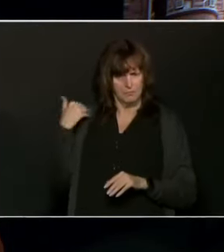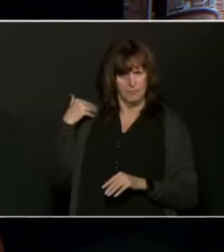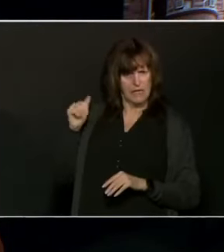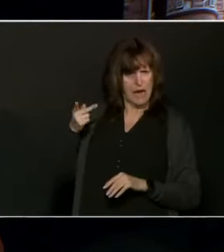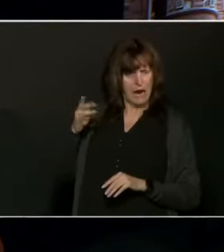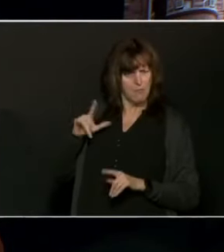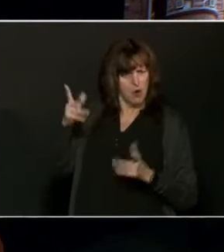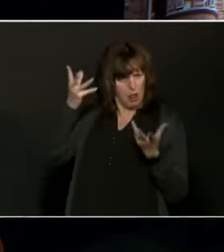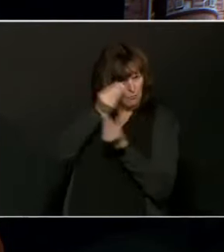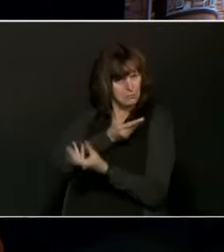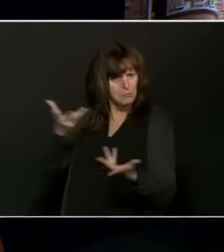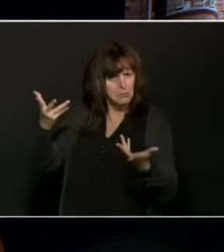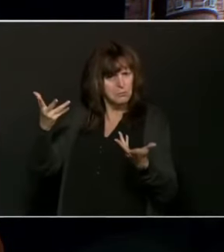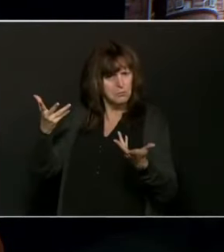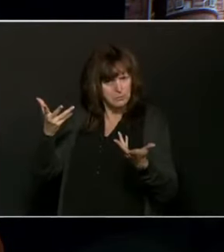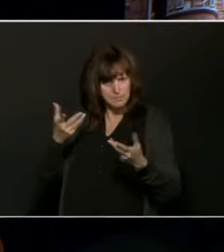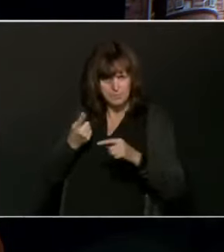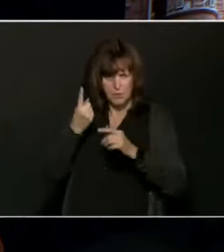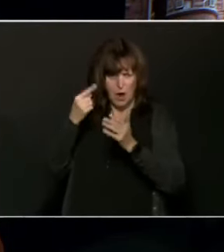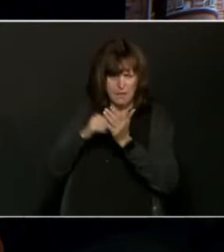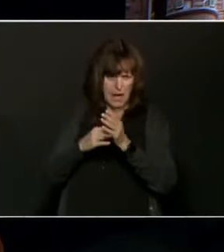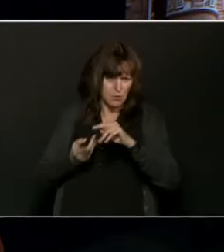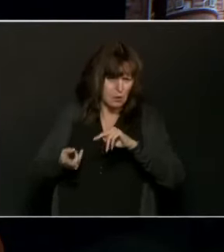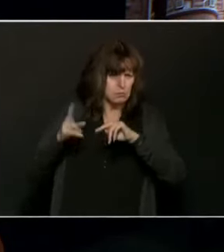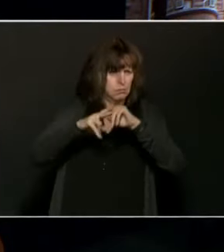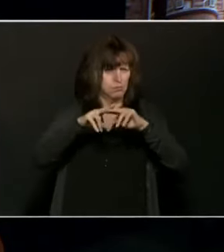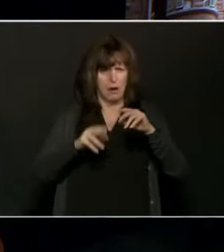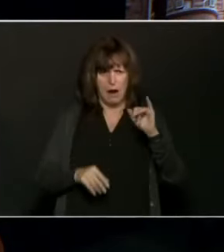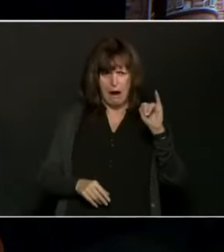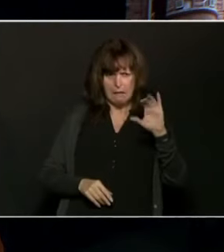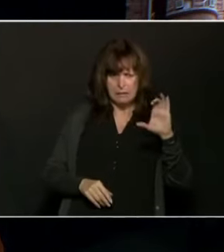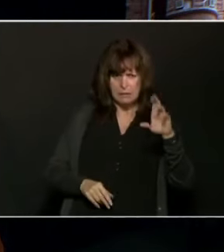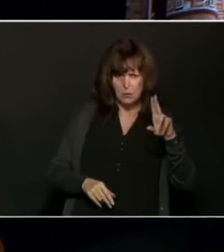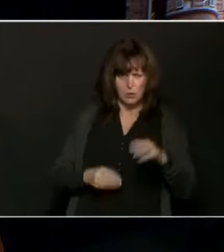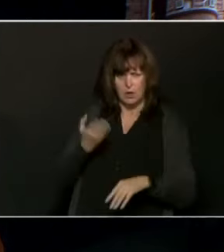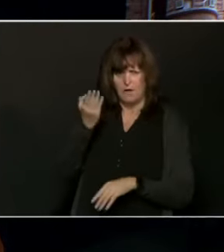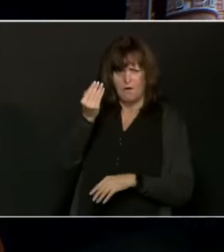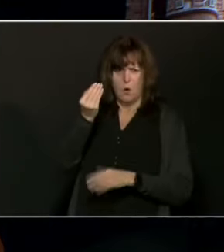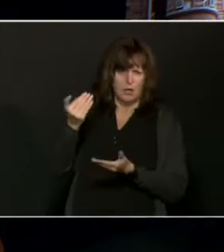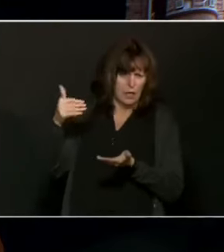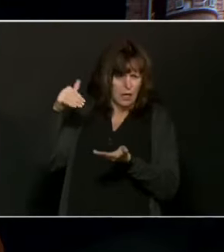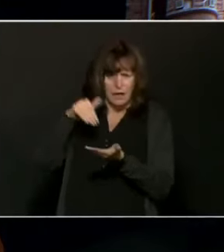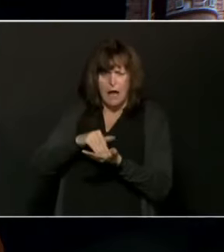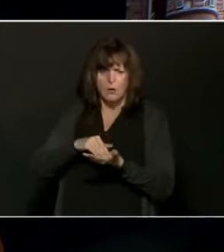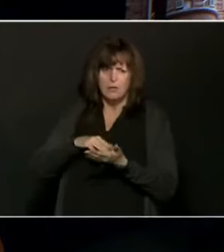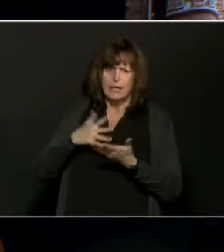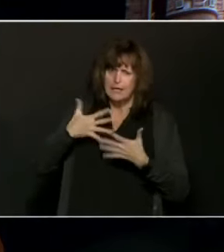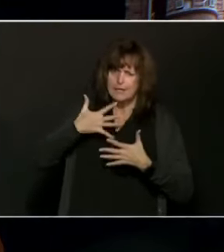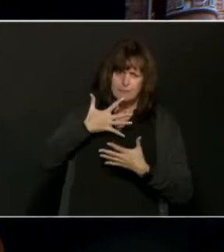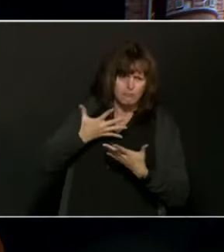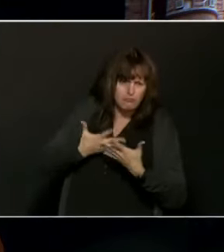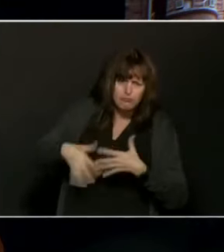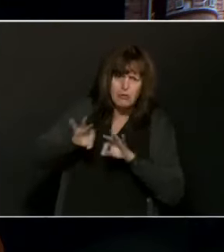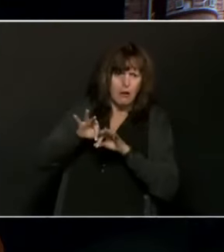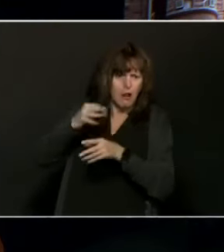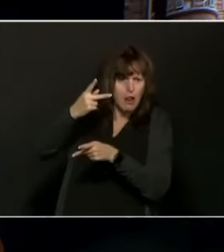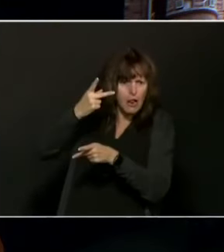COVID PATIENTS ON APRIL 16th THEY ANNOUNCED MORE THAN A